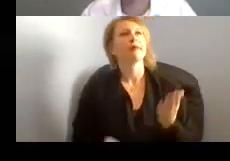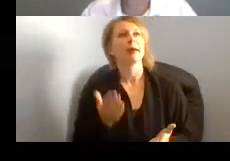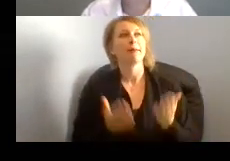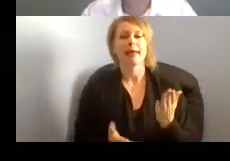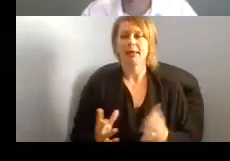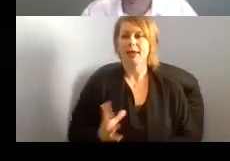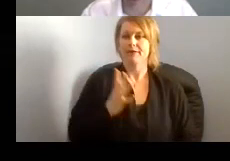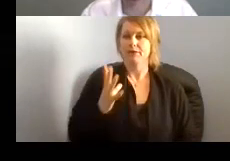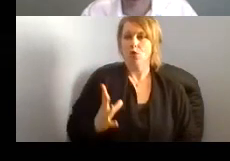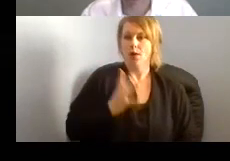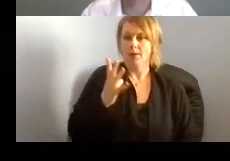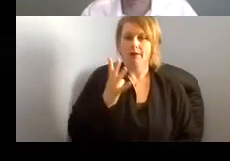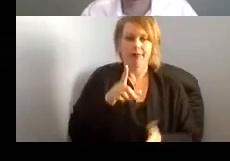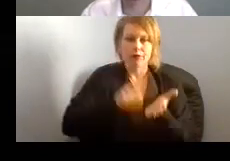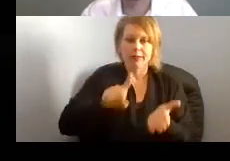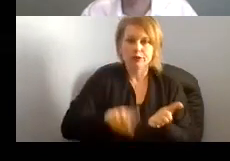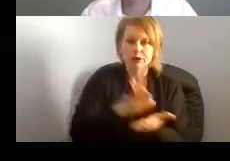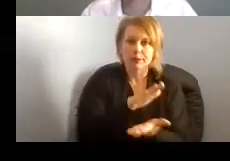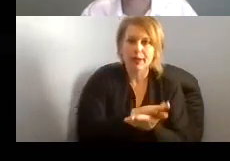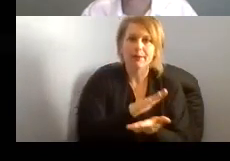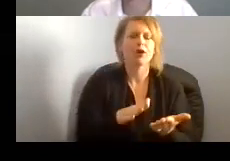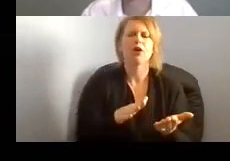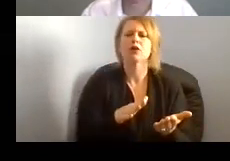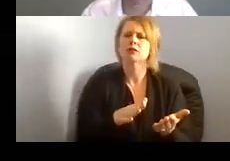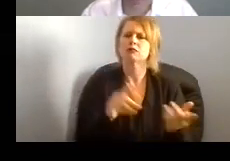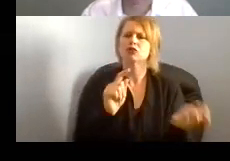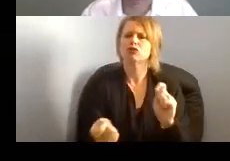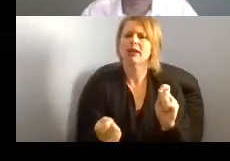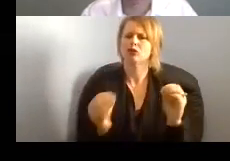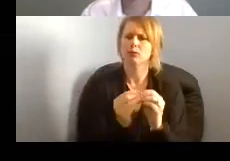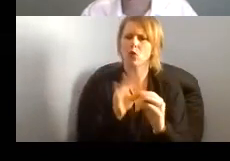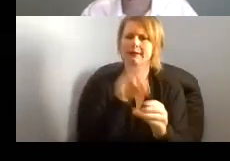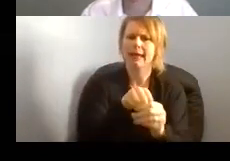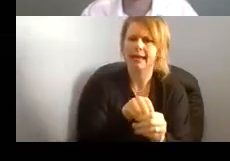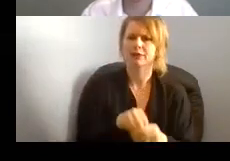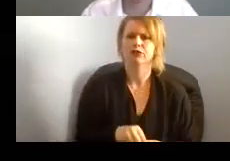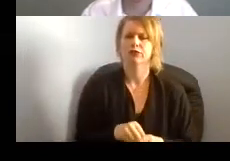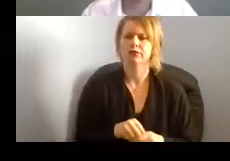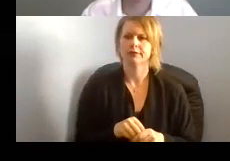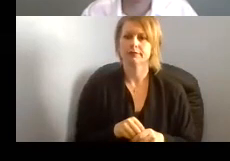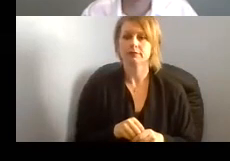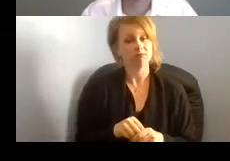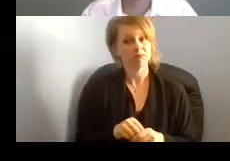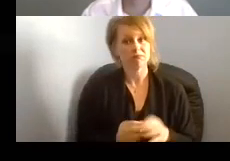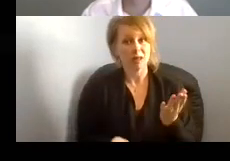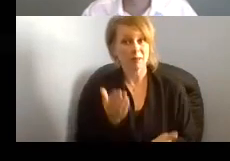that’s more engaging, like an oral history project or a video assignment. But you may have some children who are grieving who feel